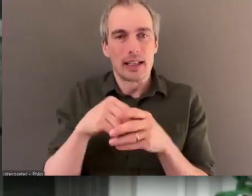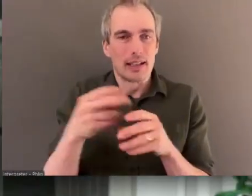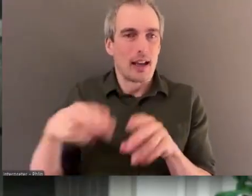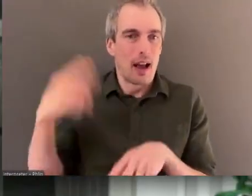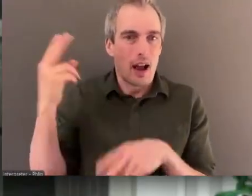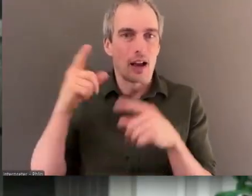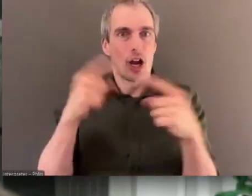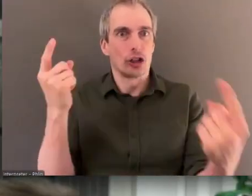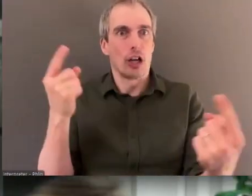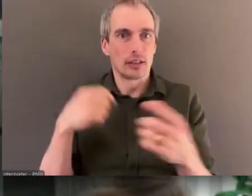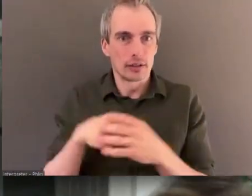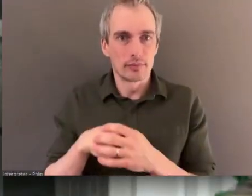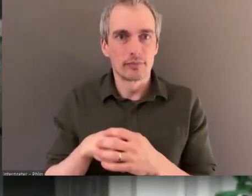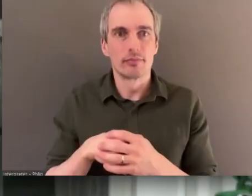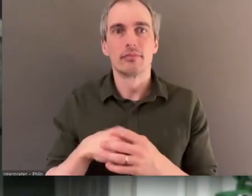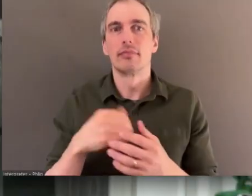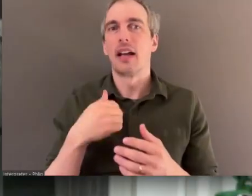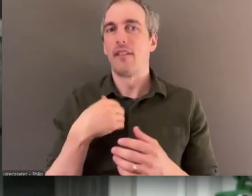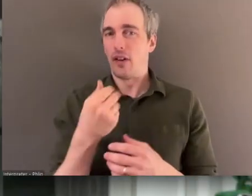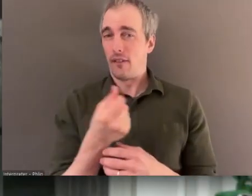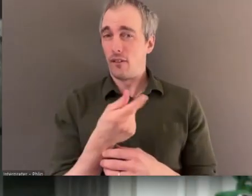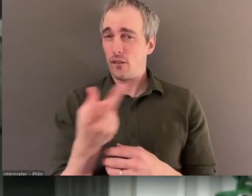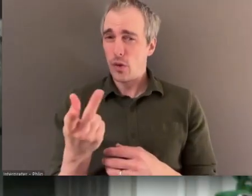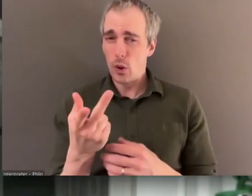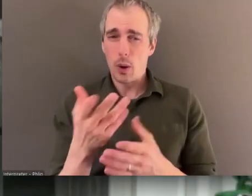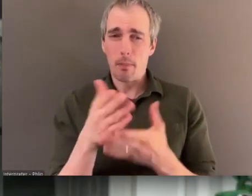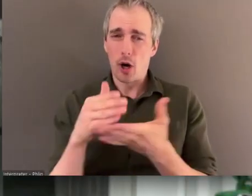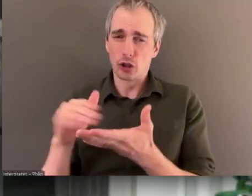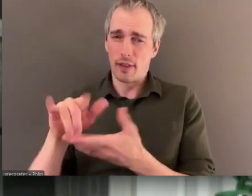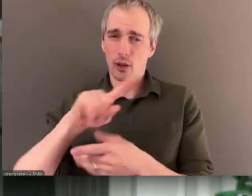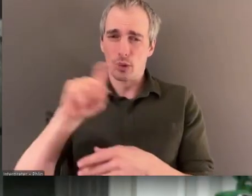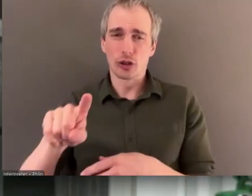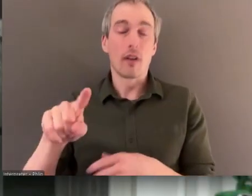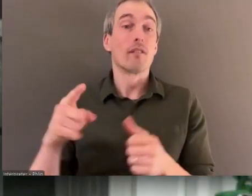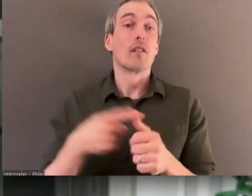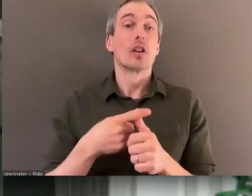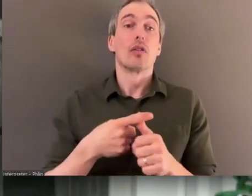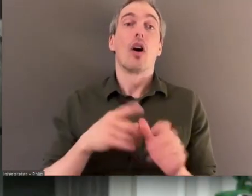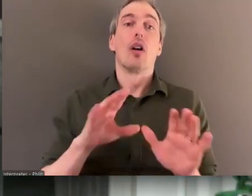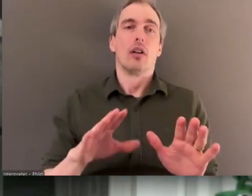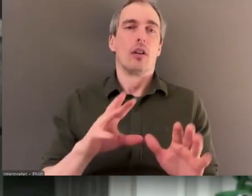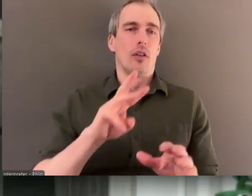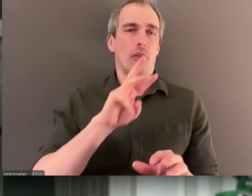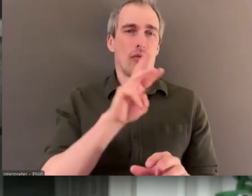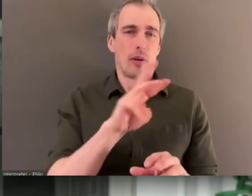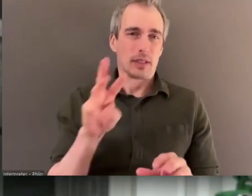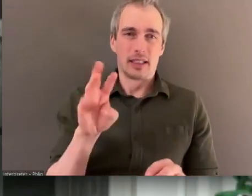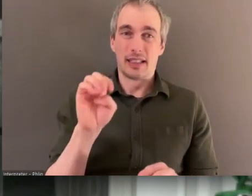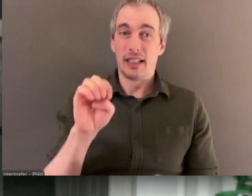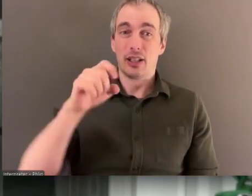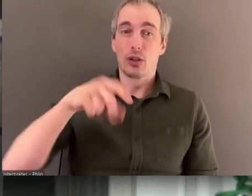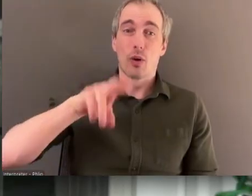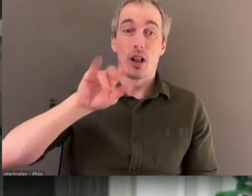First of all, the website that the quali.uic.edu slash reflow is accessible, that's